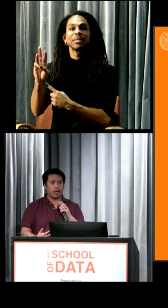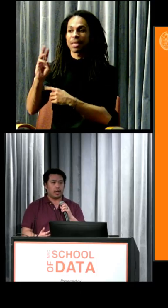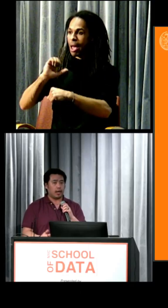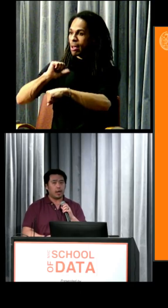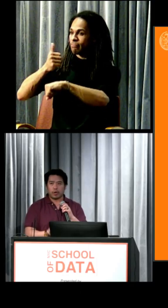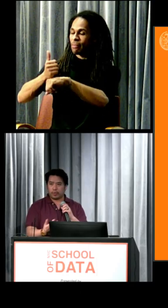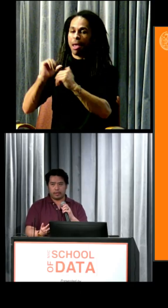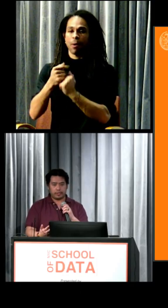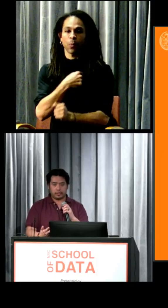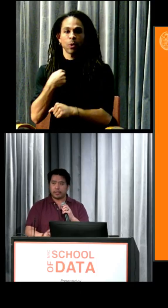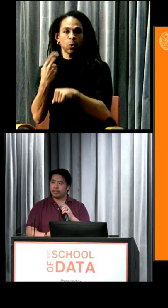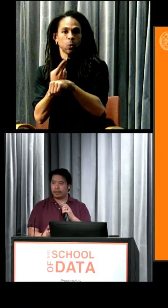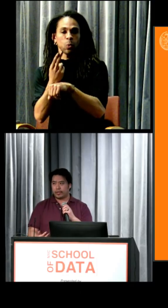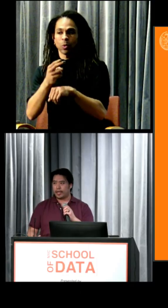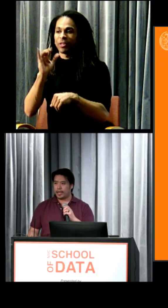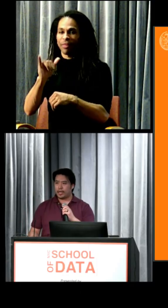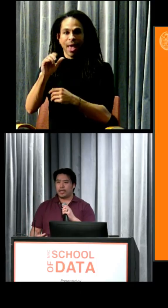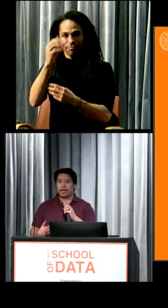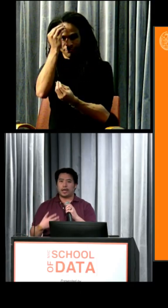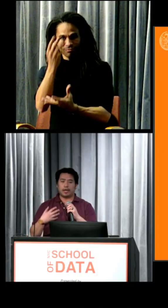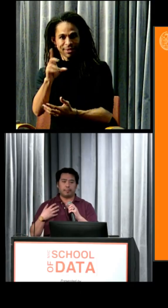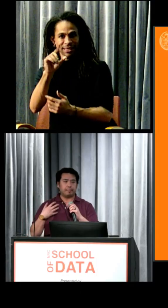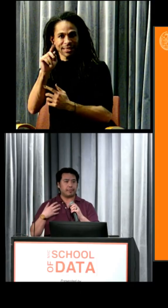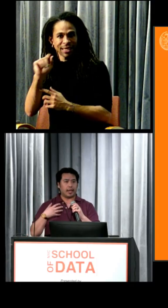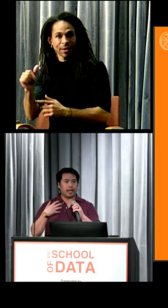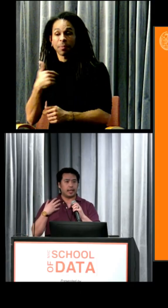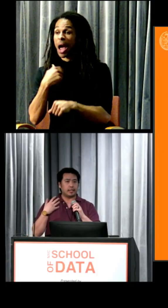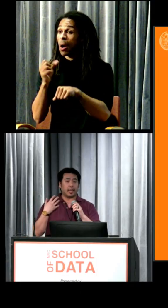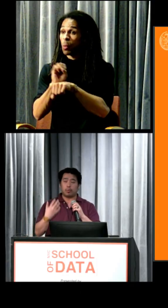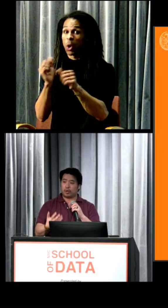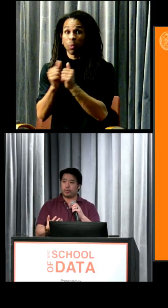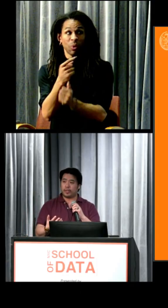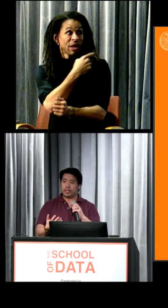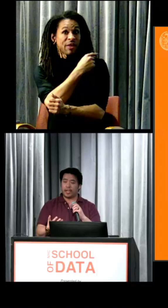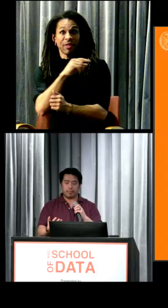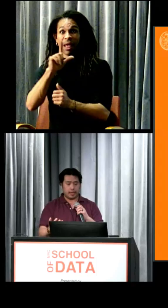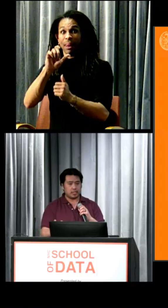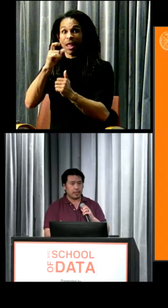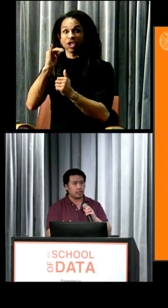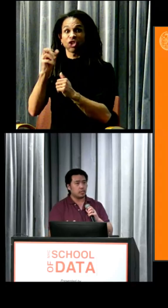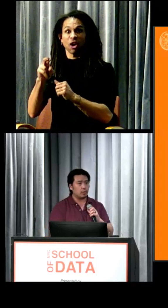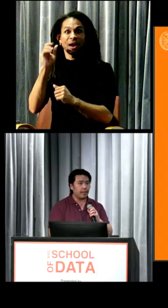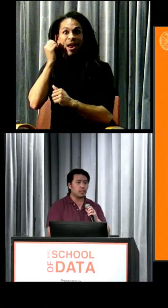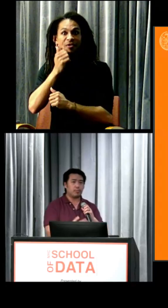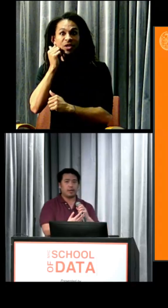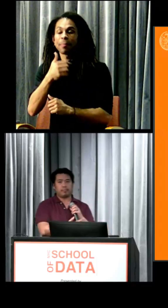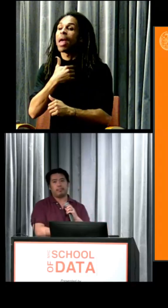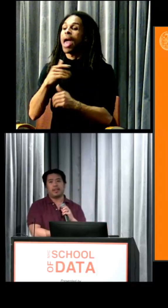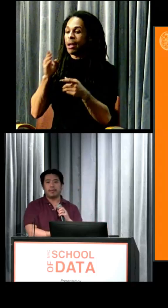Next we merged that hardware with a software system that recognizes the block placement on each of the bases.